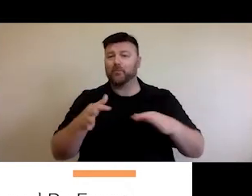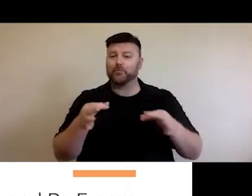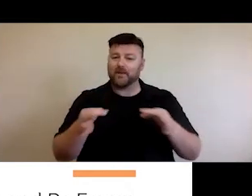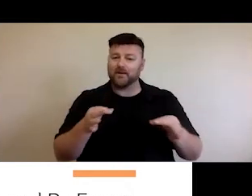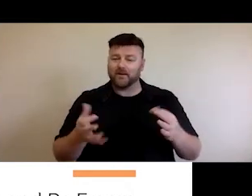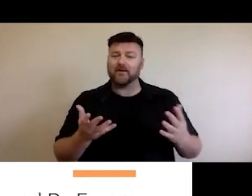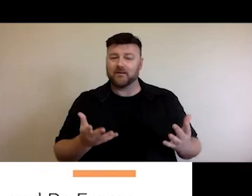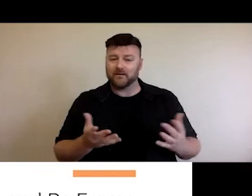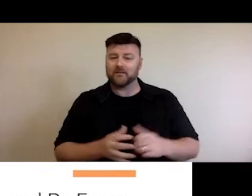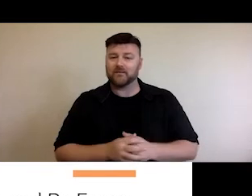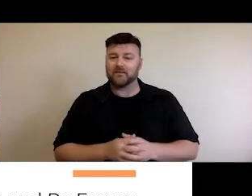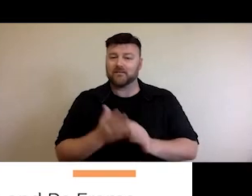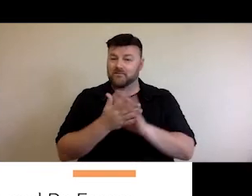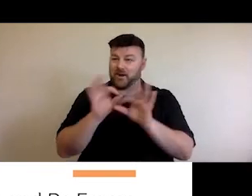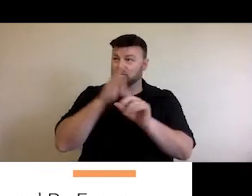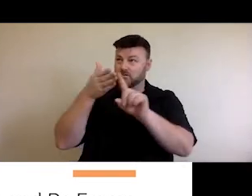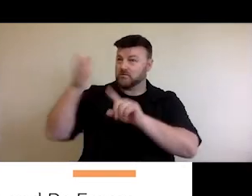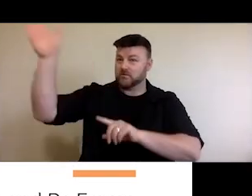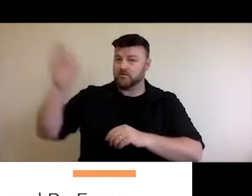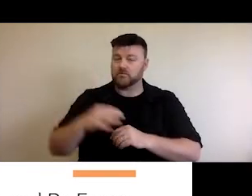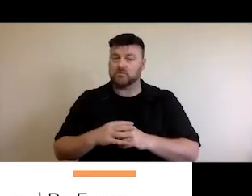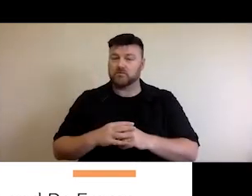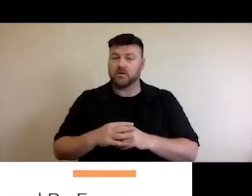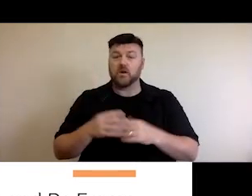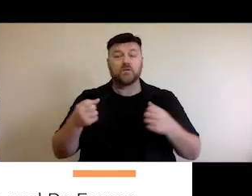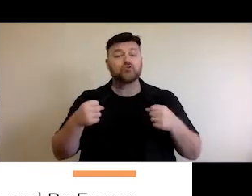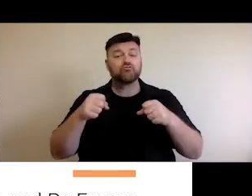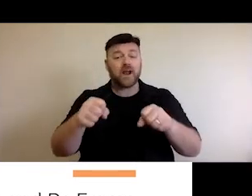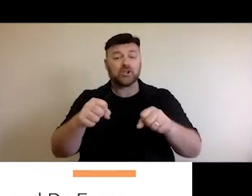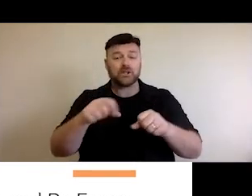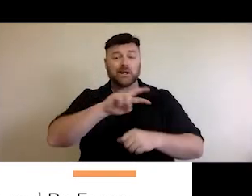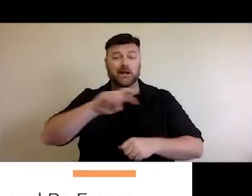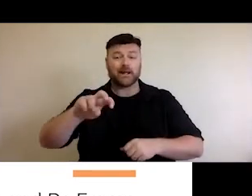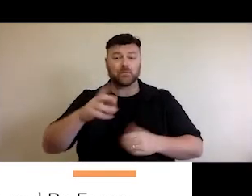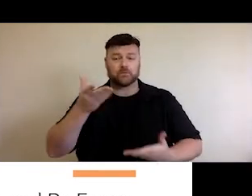say this - strategy is always about uncertainty. Very rarely when you